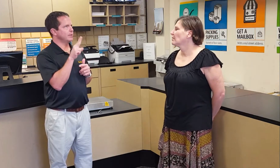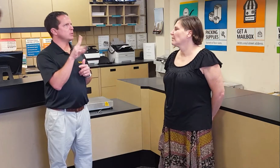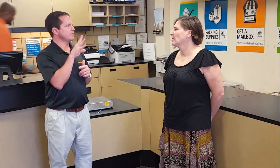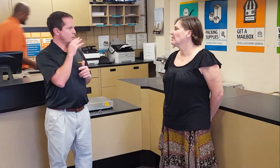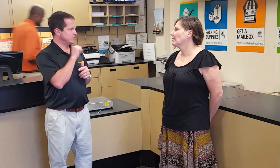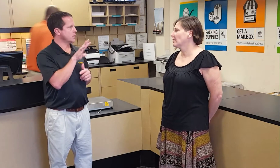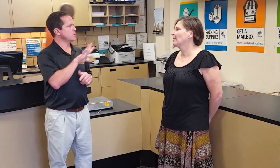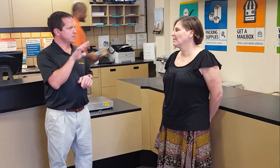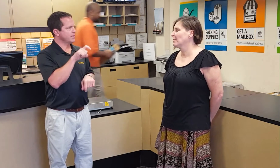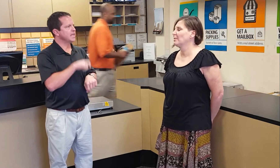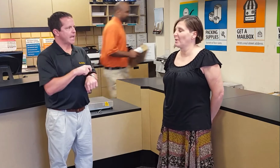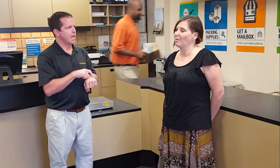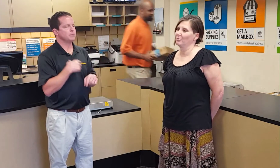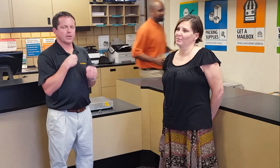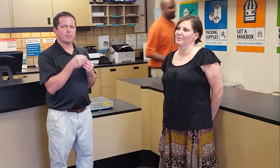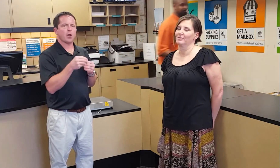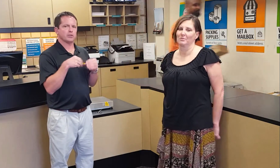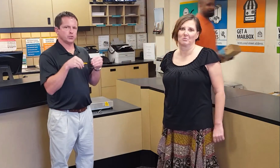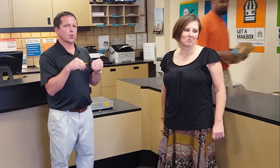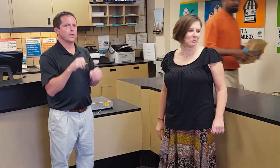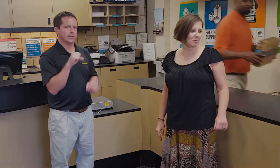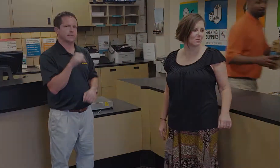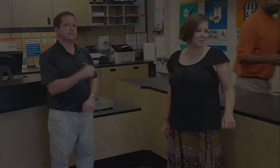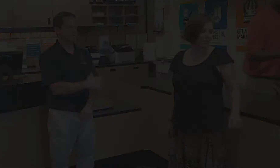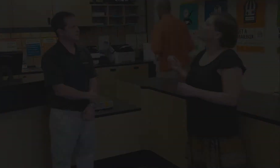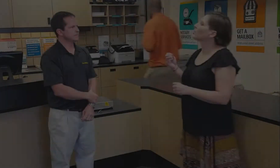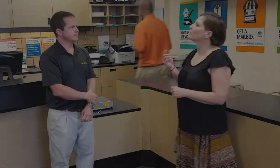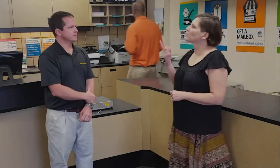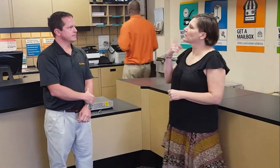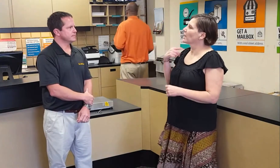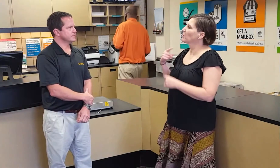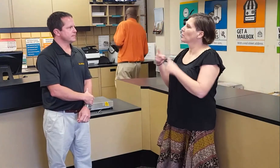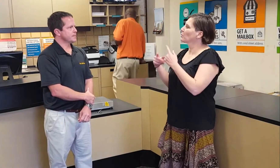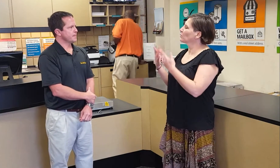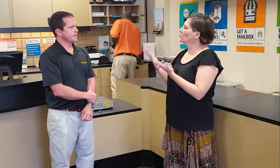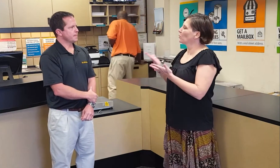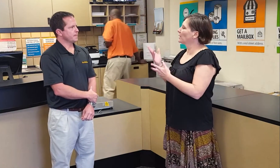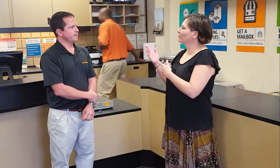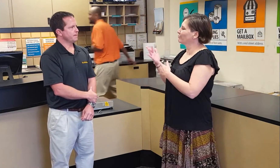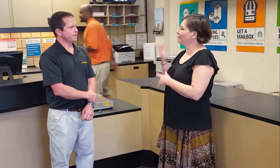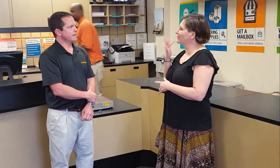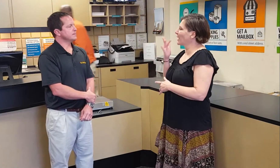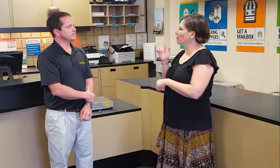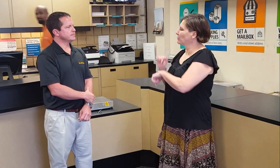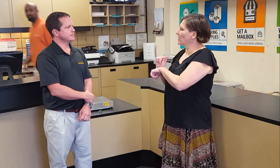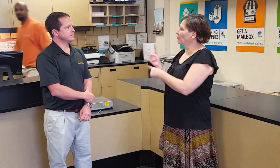somewhere around there when I bought this store So what type of job do you do around the store?